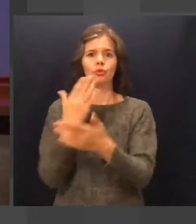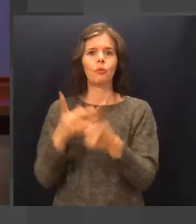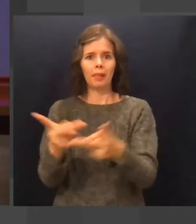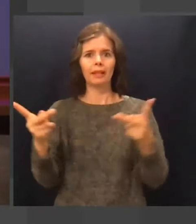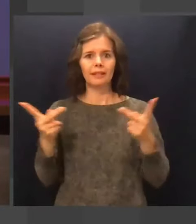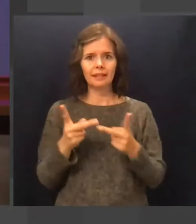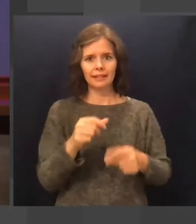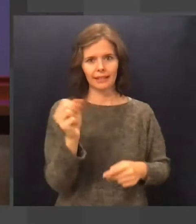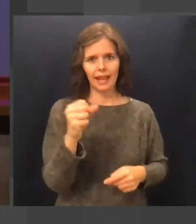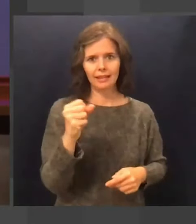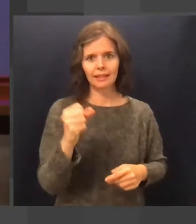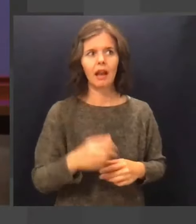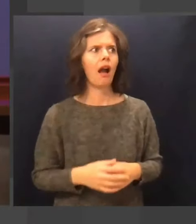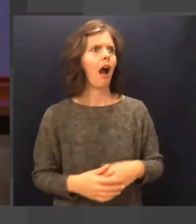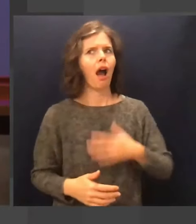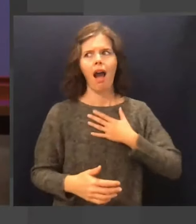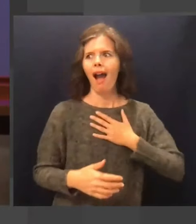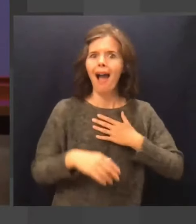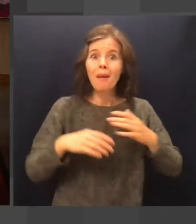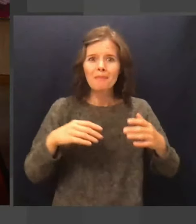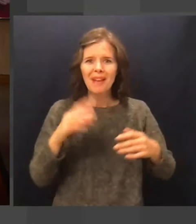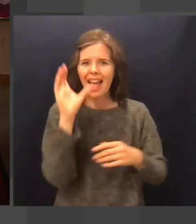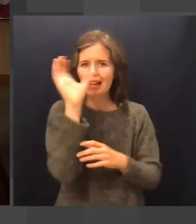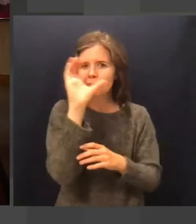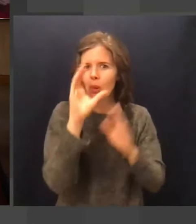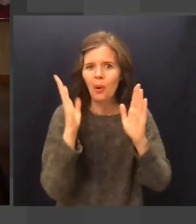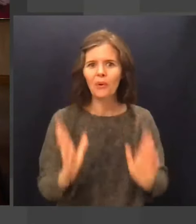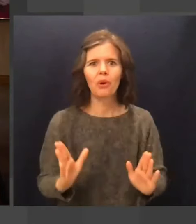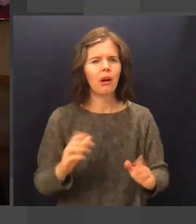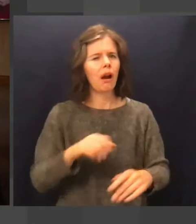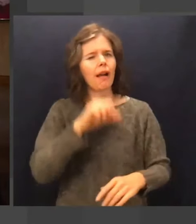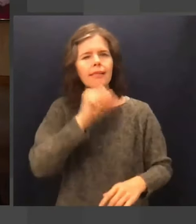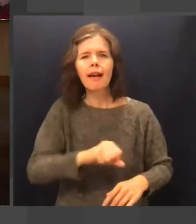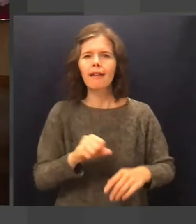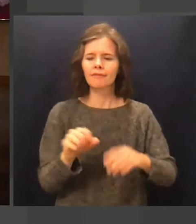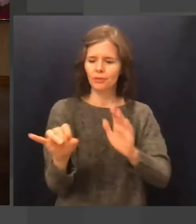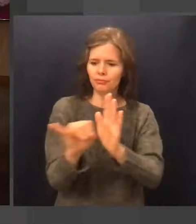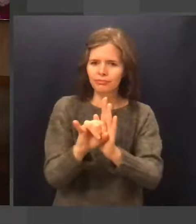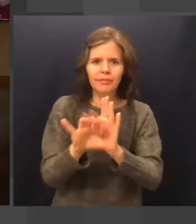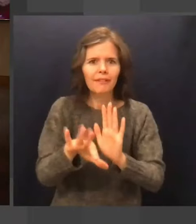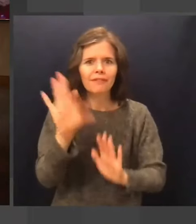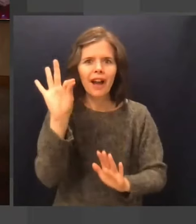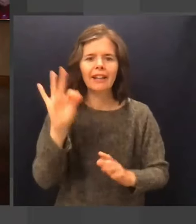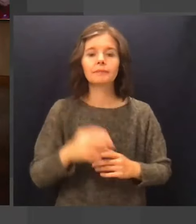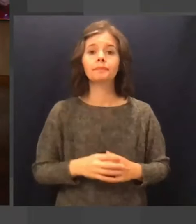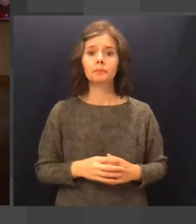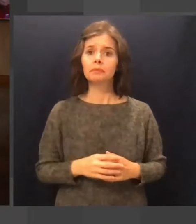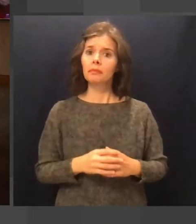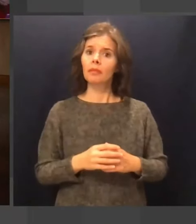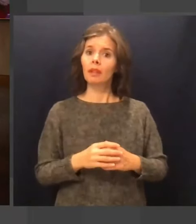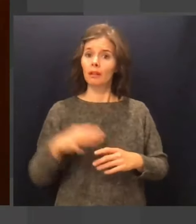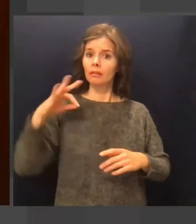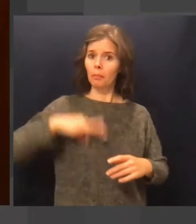GAME. AS AN EXPLORER MYSELF I'M VERY EXCITED ABOUT FINDING ALL OF THESE.